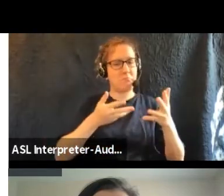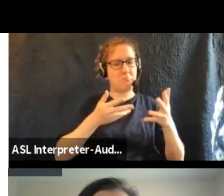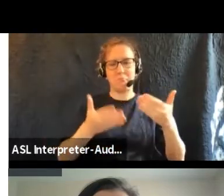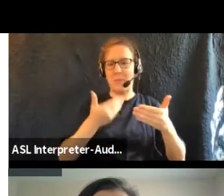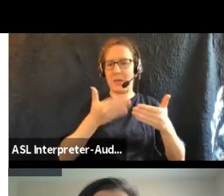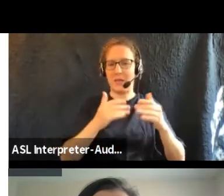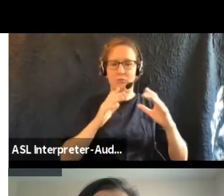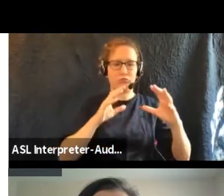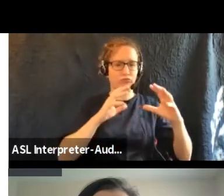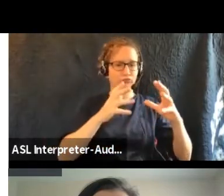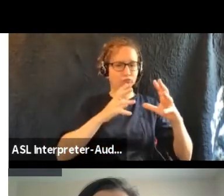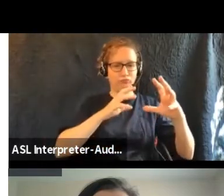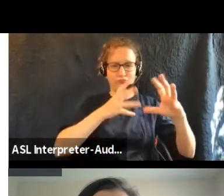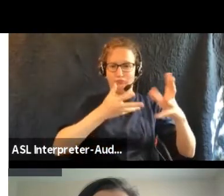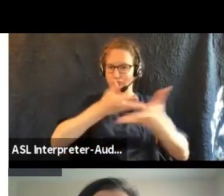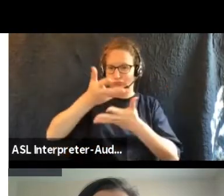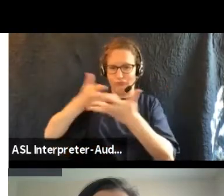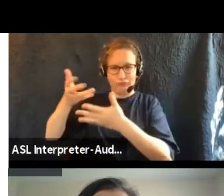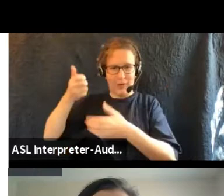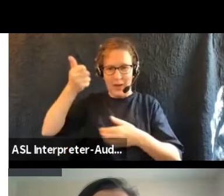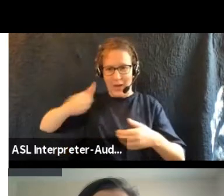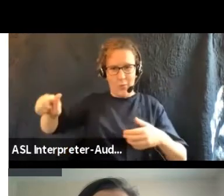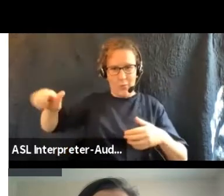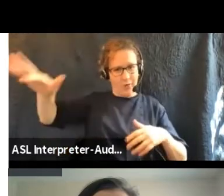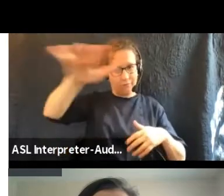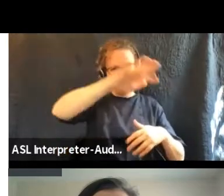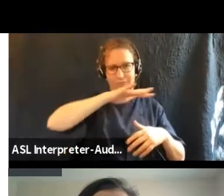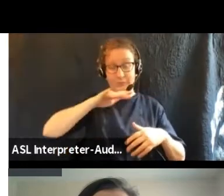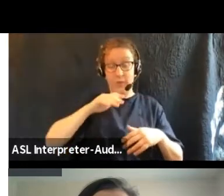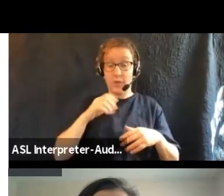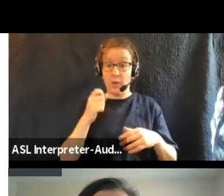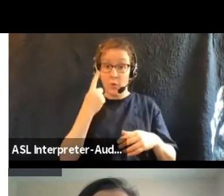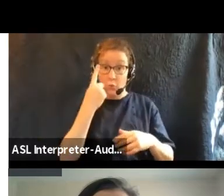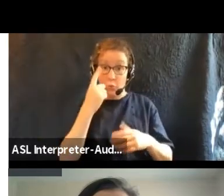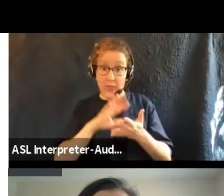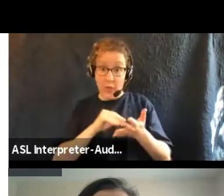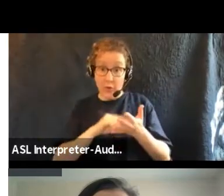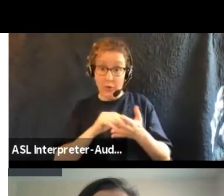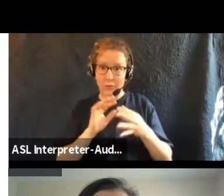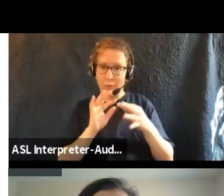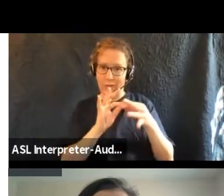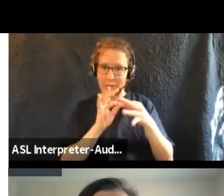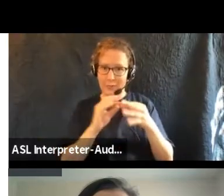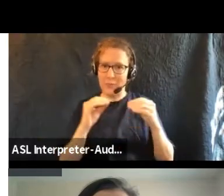One thing I learned was that relationships do take a lot more work in some ways.